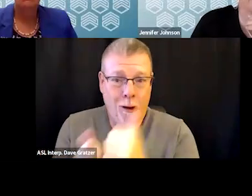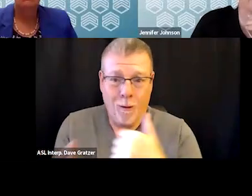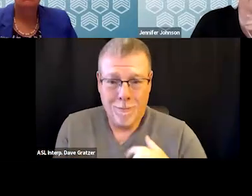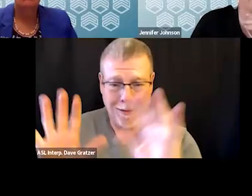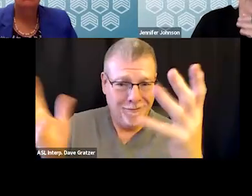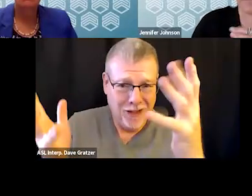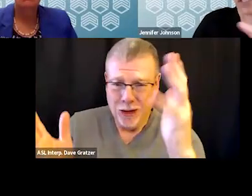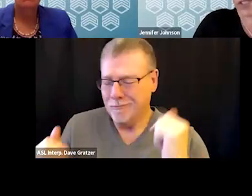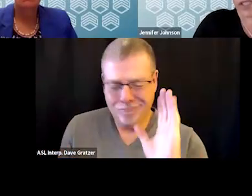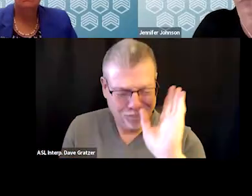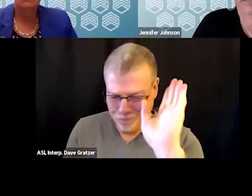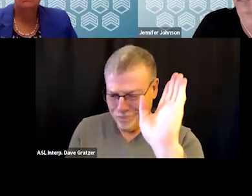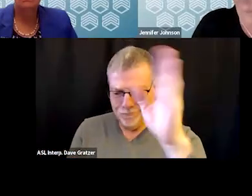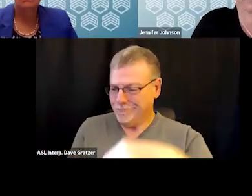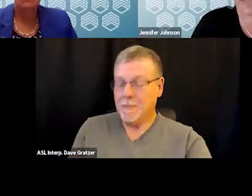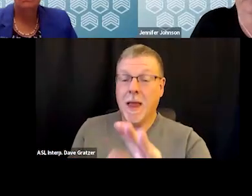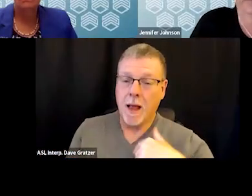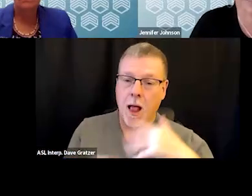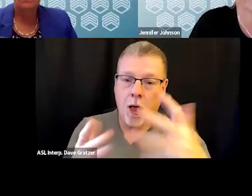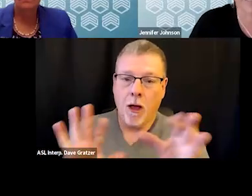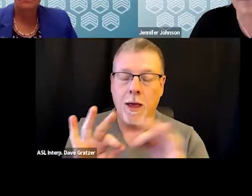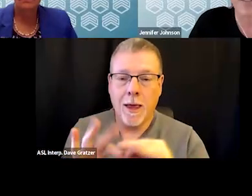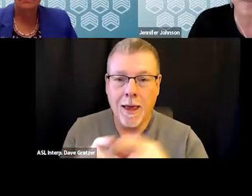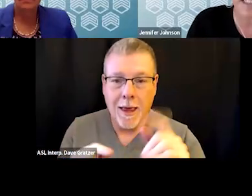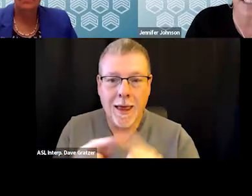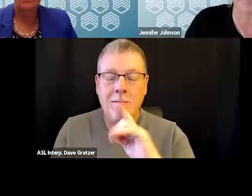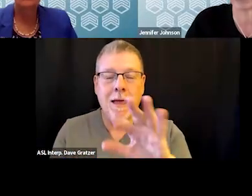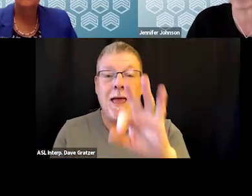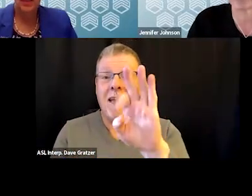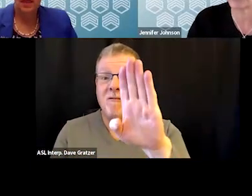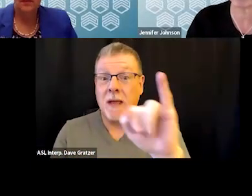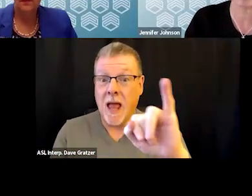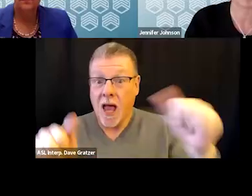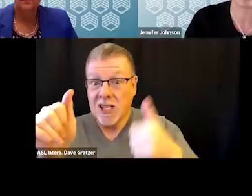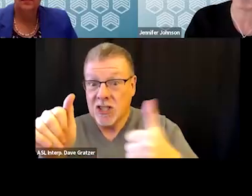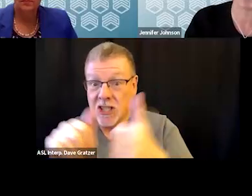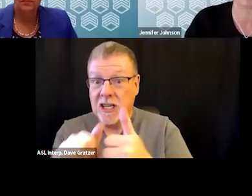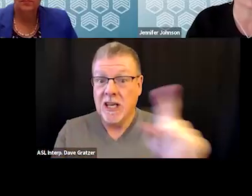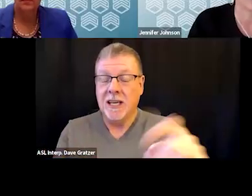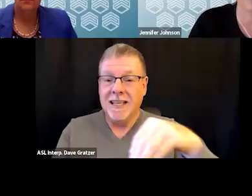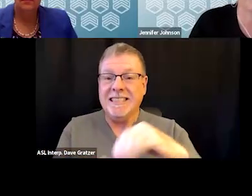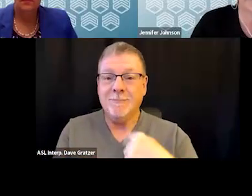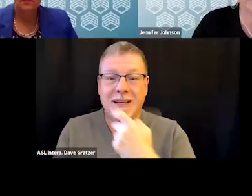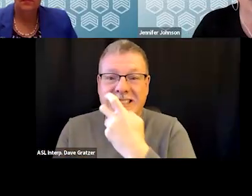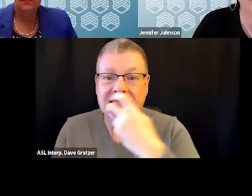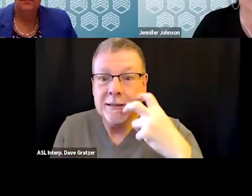Um, I mentioned this one, the, the FBI is after me. They put transistors in my teeth or other body parts.